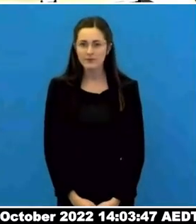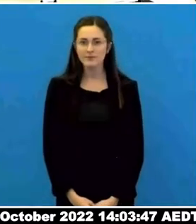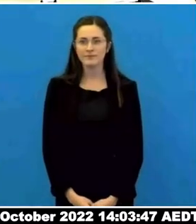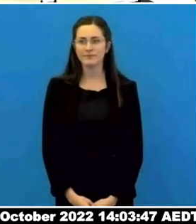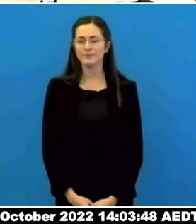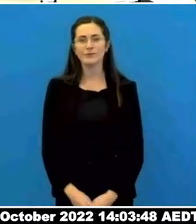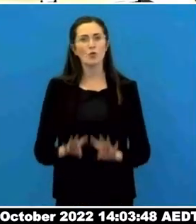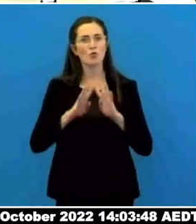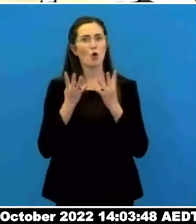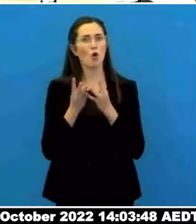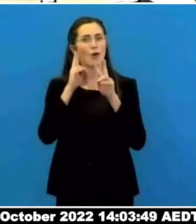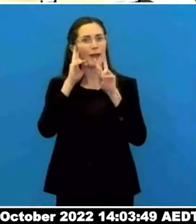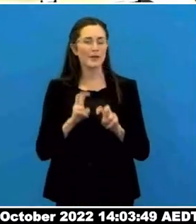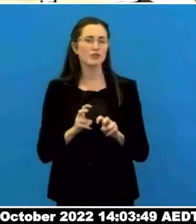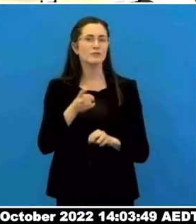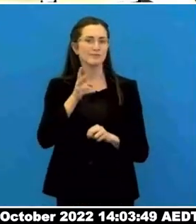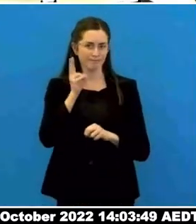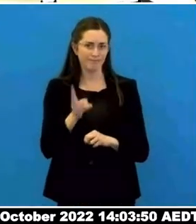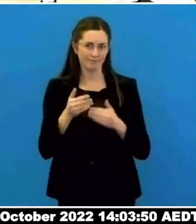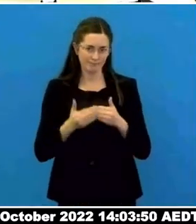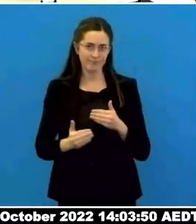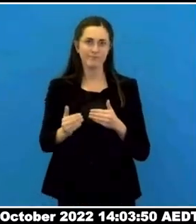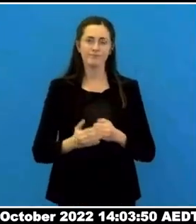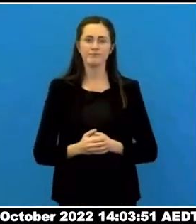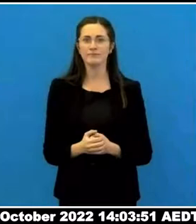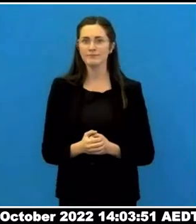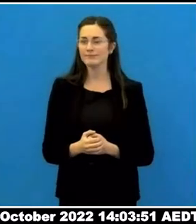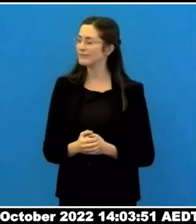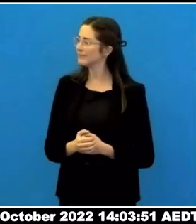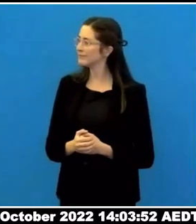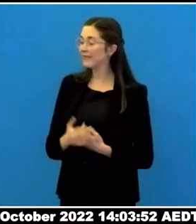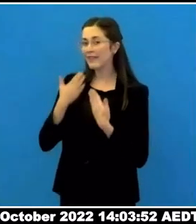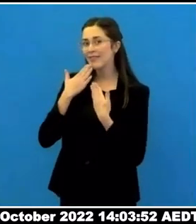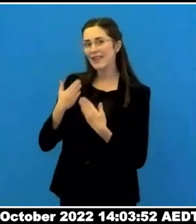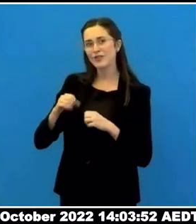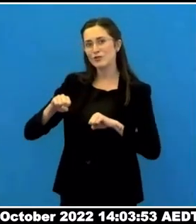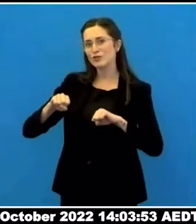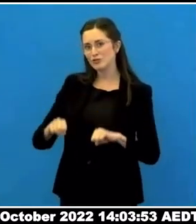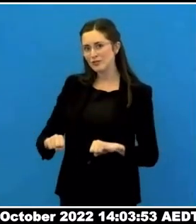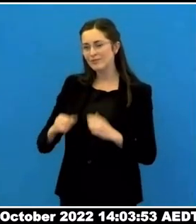The Royal Commission is resumed. Yes, Ms Eastman. Thank you, Chair and Commissioners.